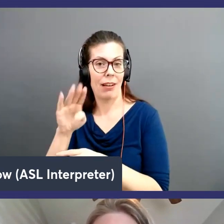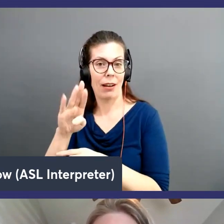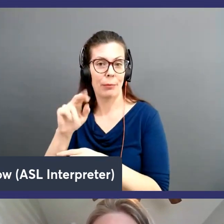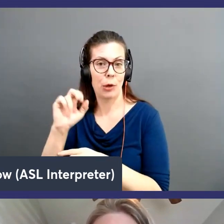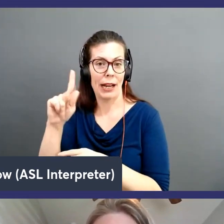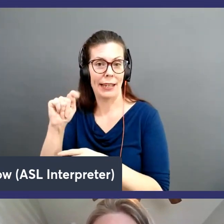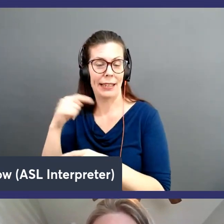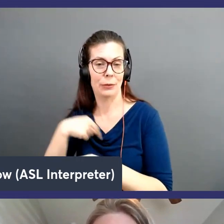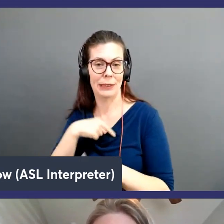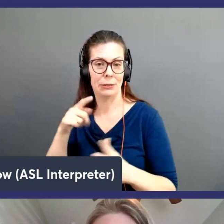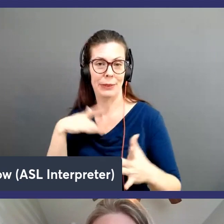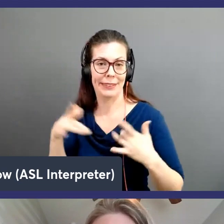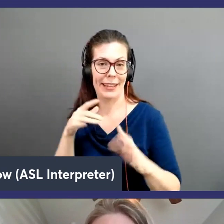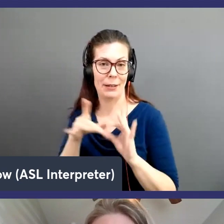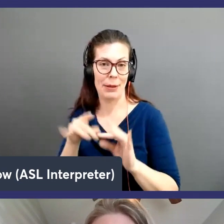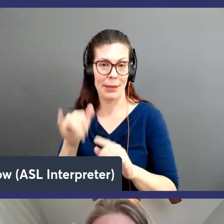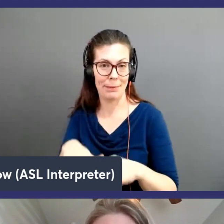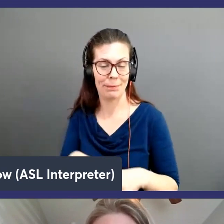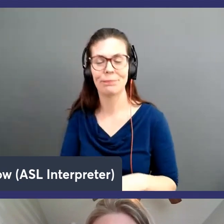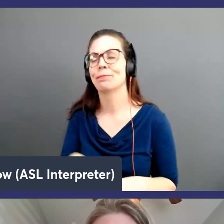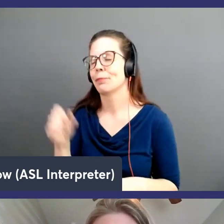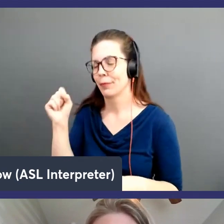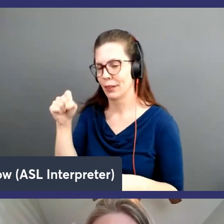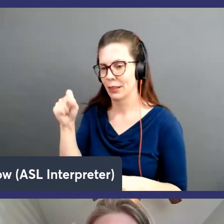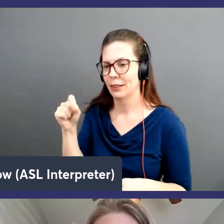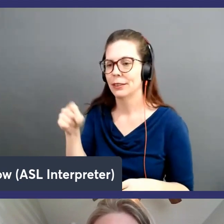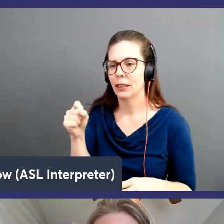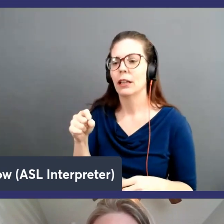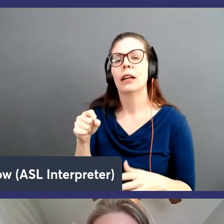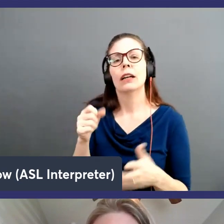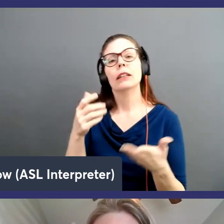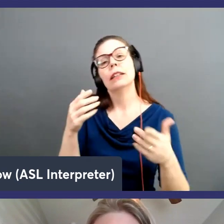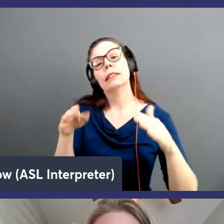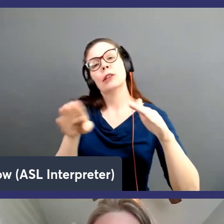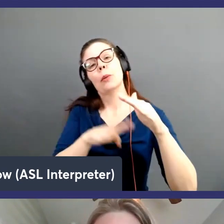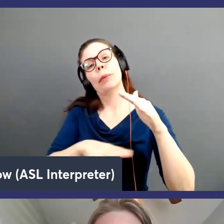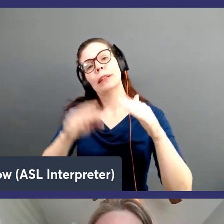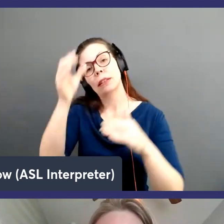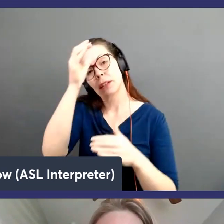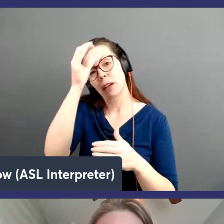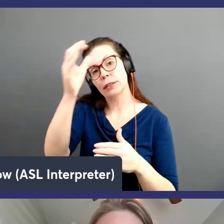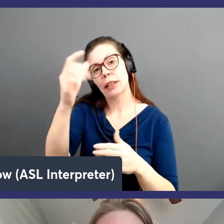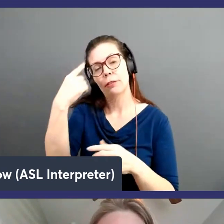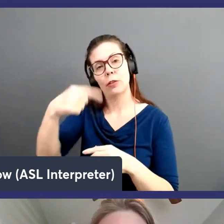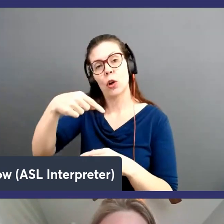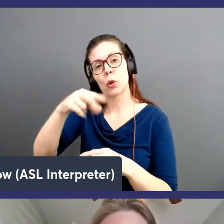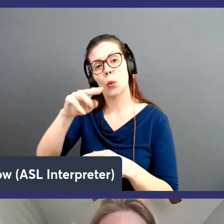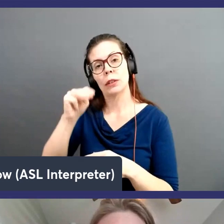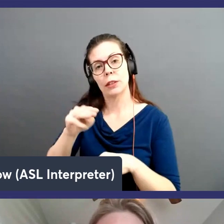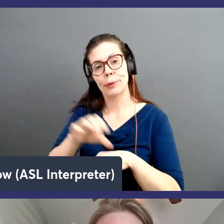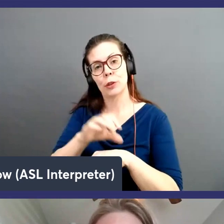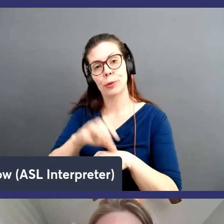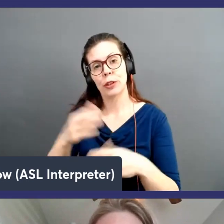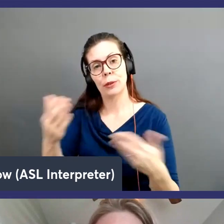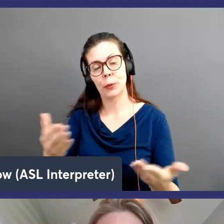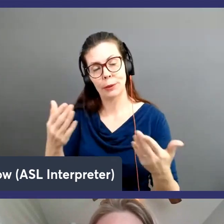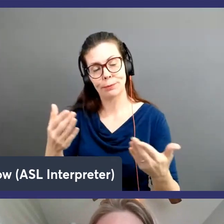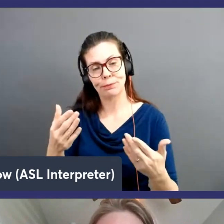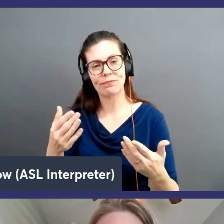Yeah, absolutely. So, the basic idea of quantum computing is really easiest to understand